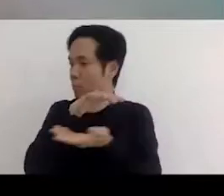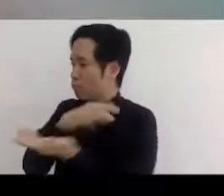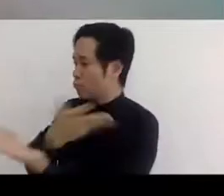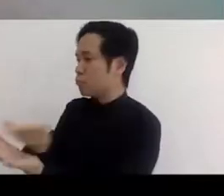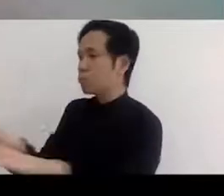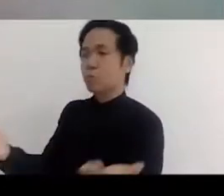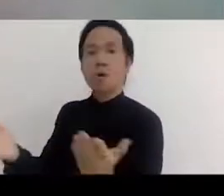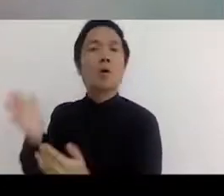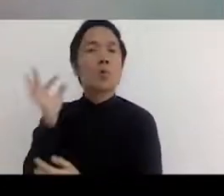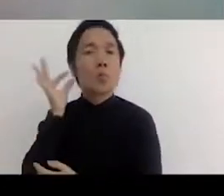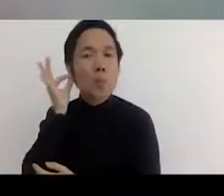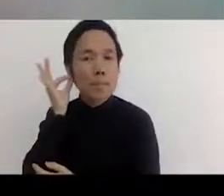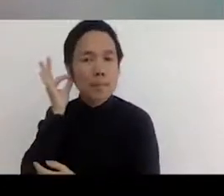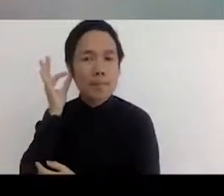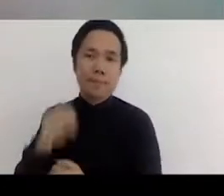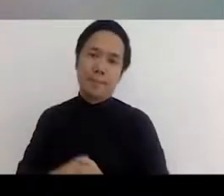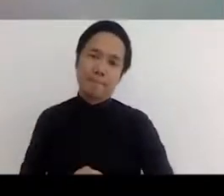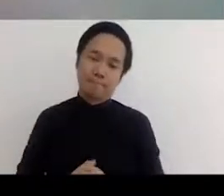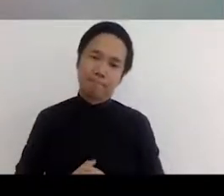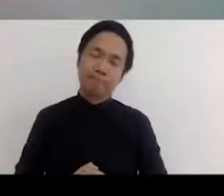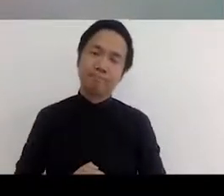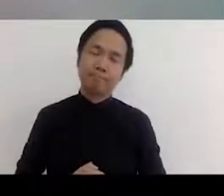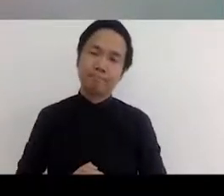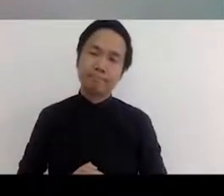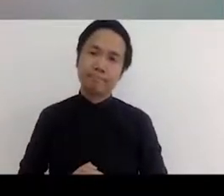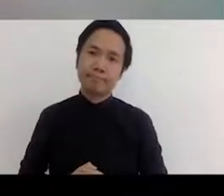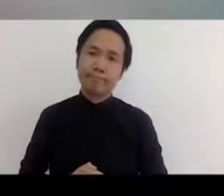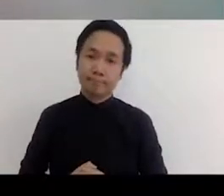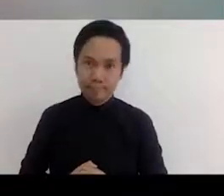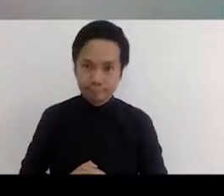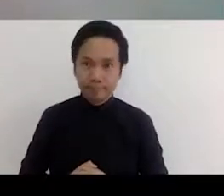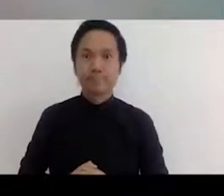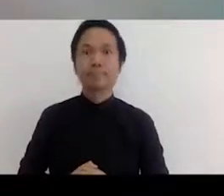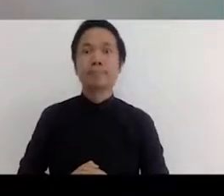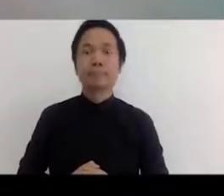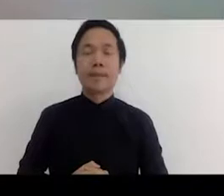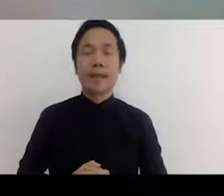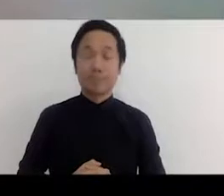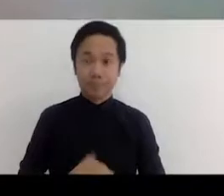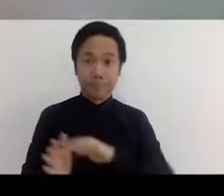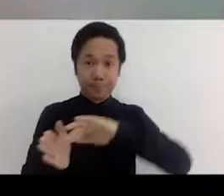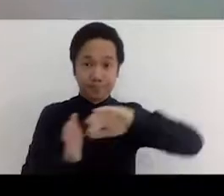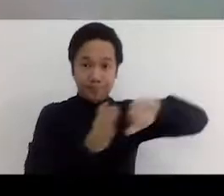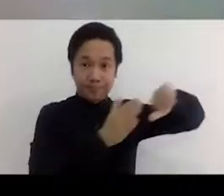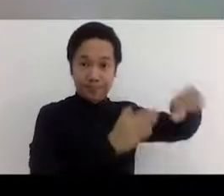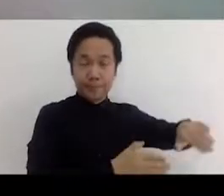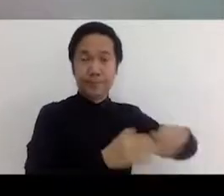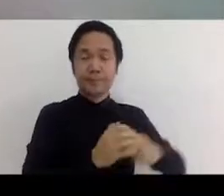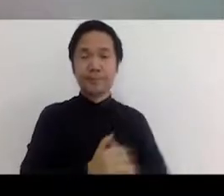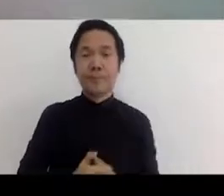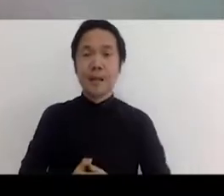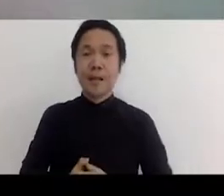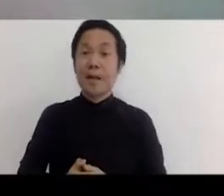what has been their challenges, and how the Pacific Disability Forum would be able to assist them.